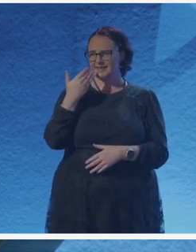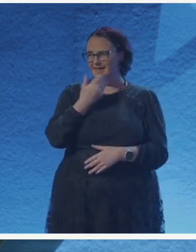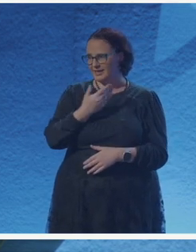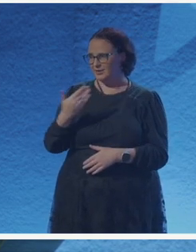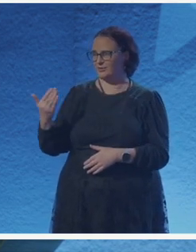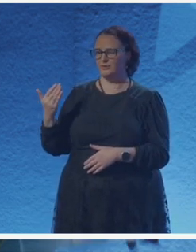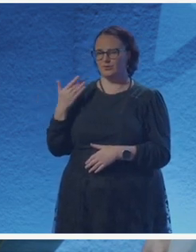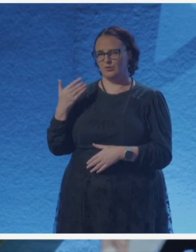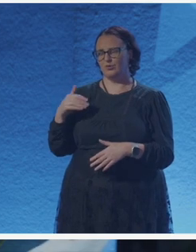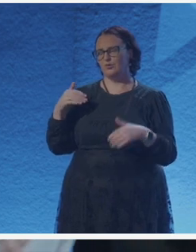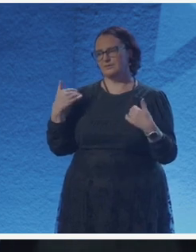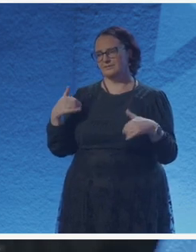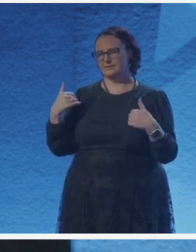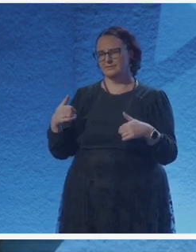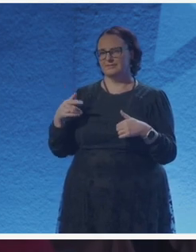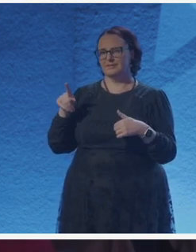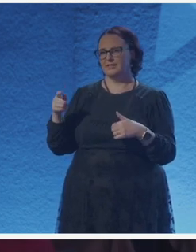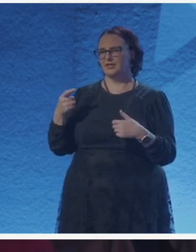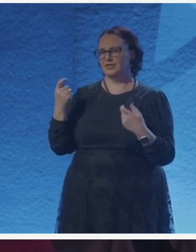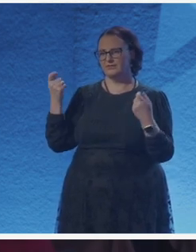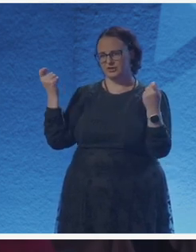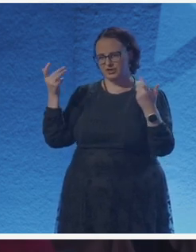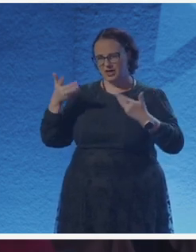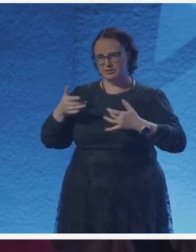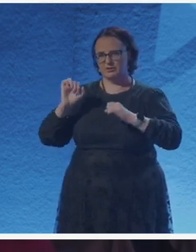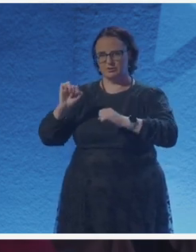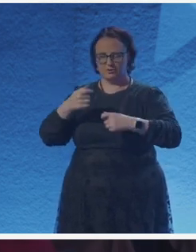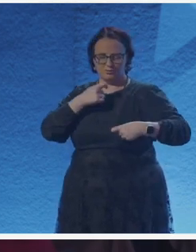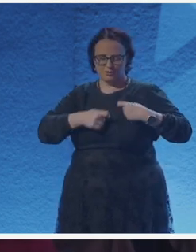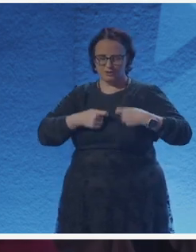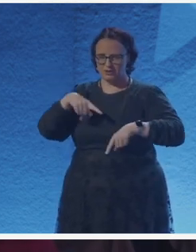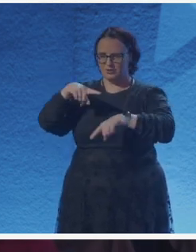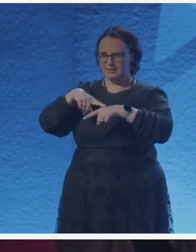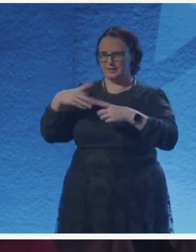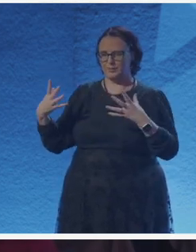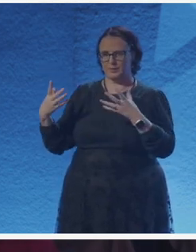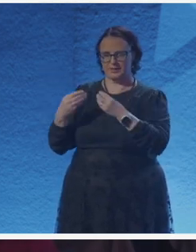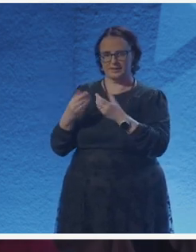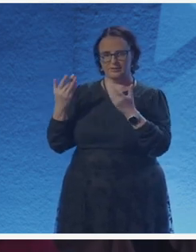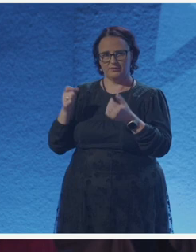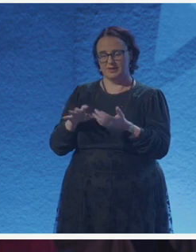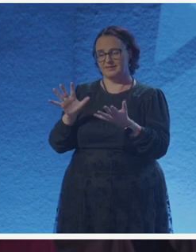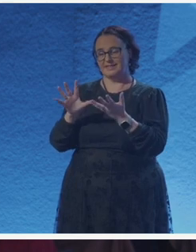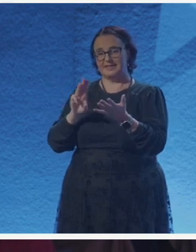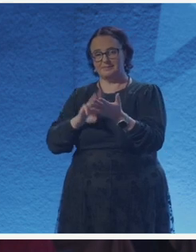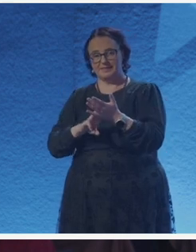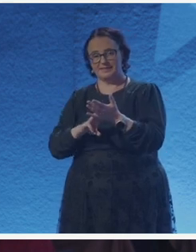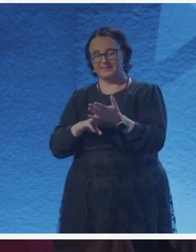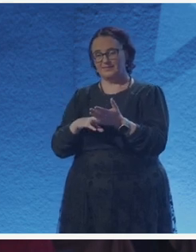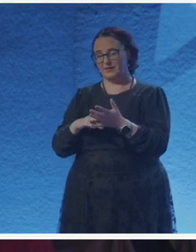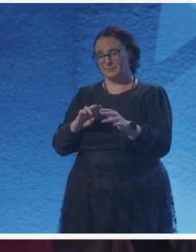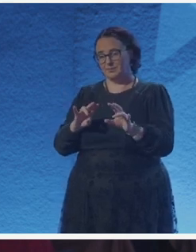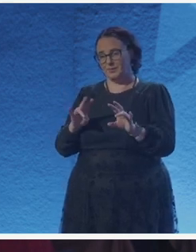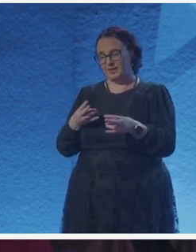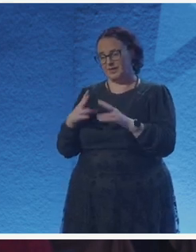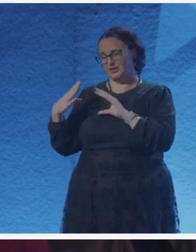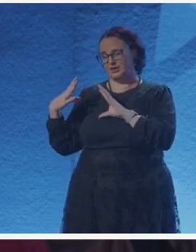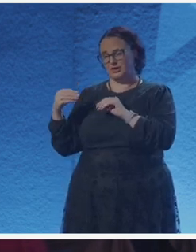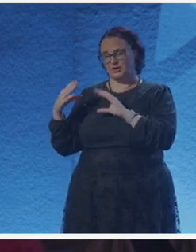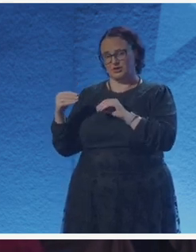Thank you.